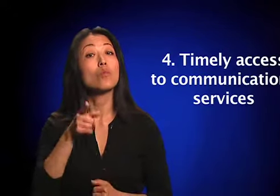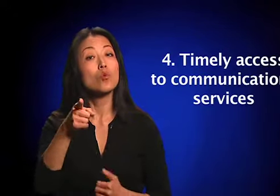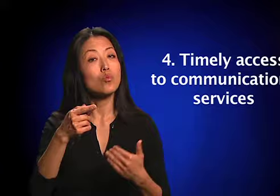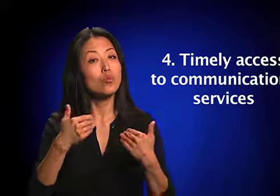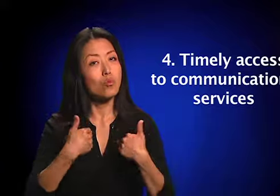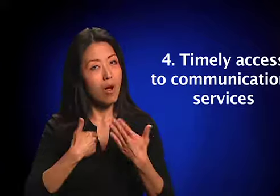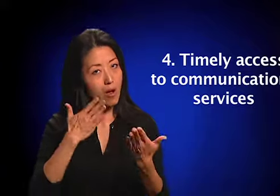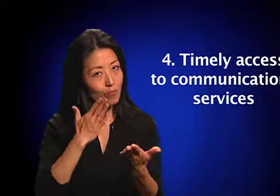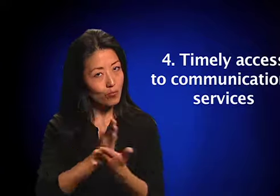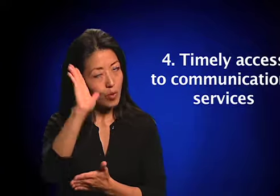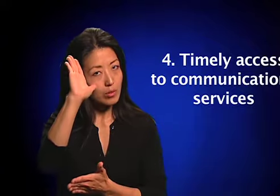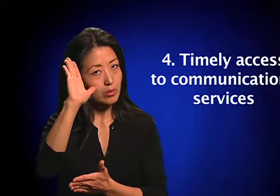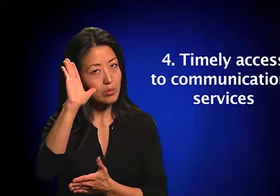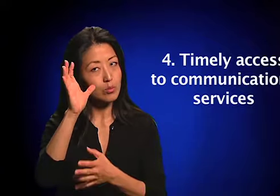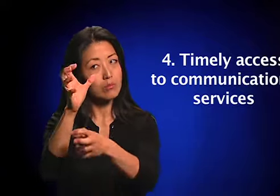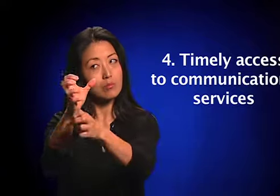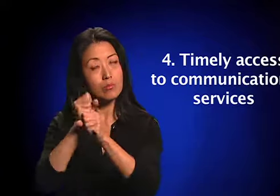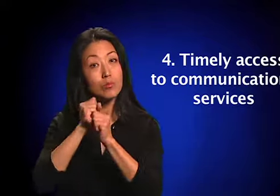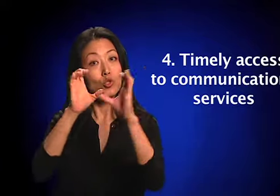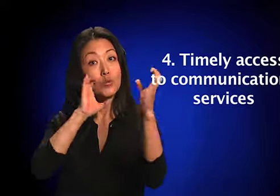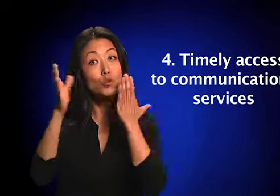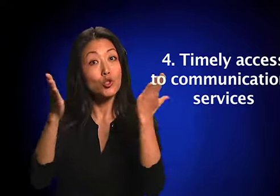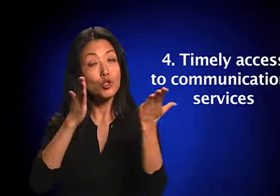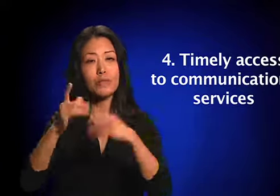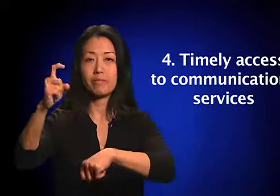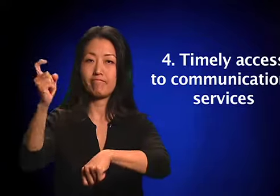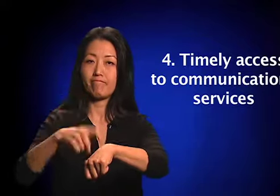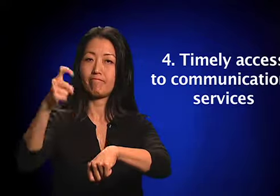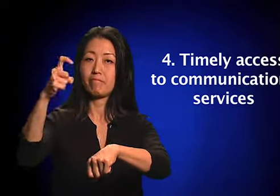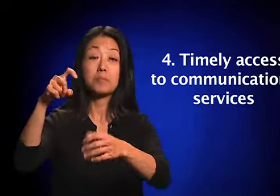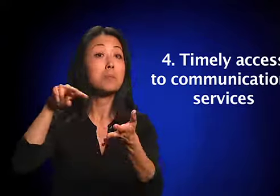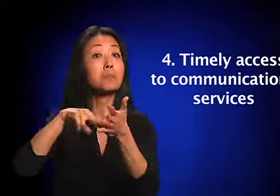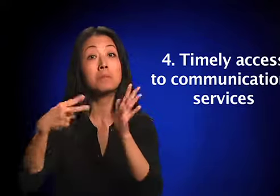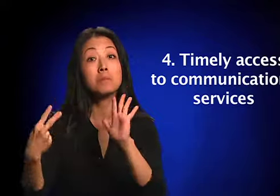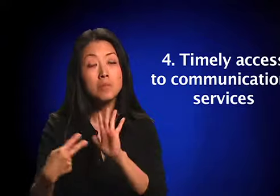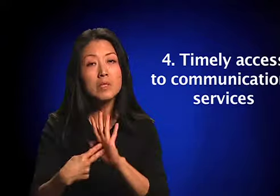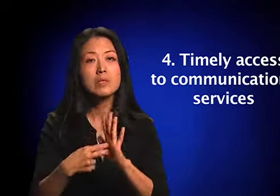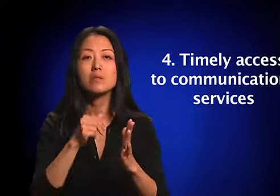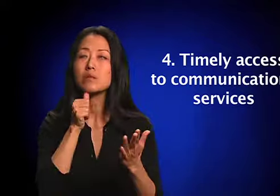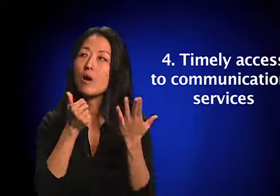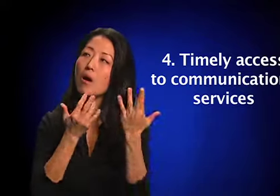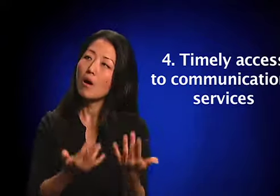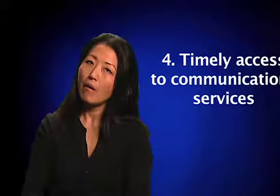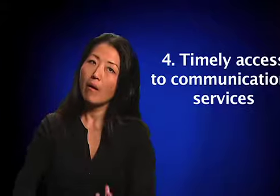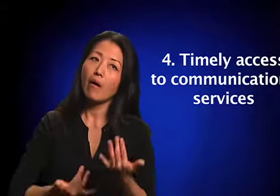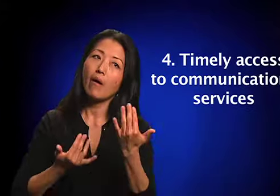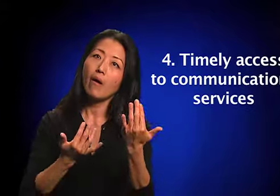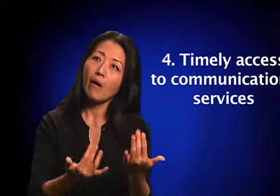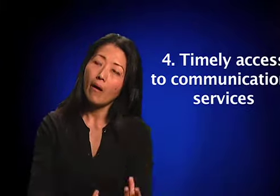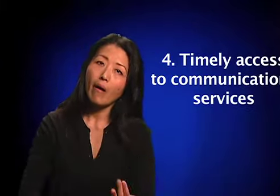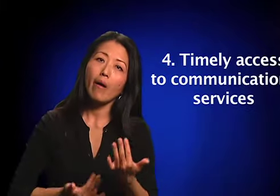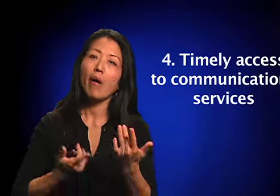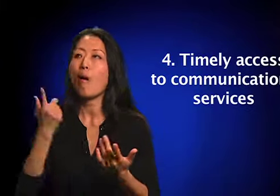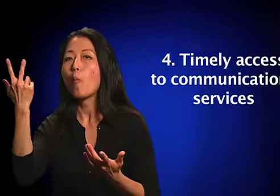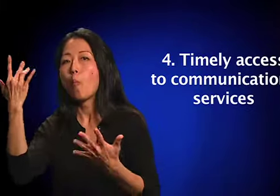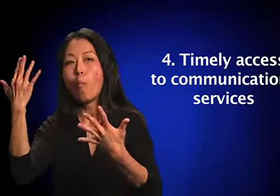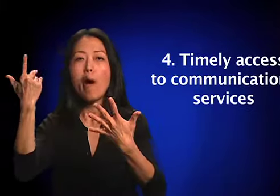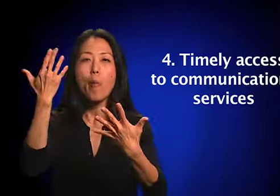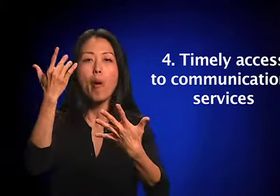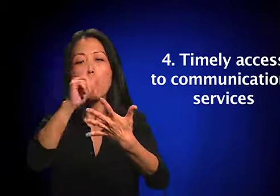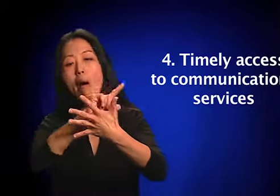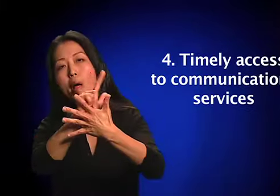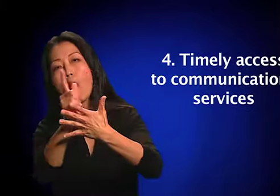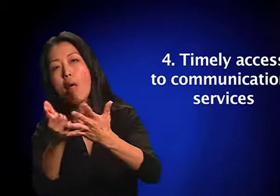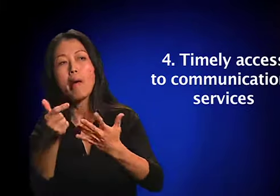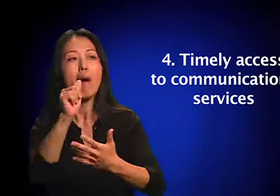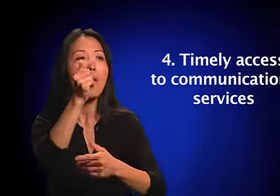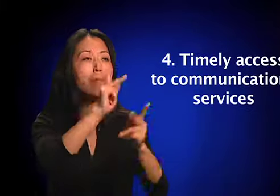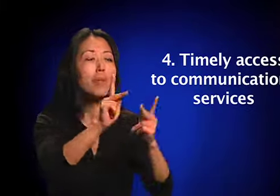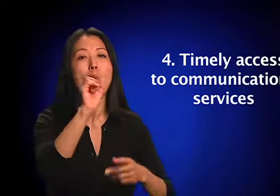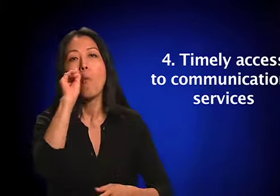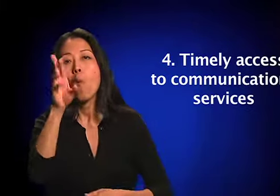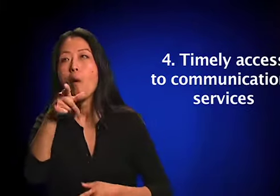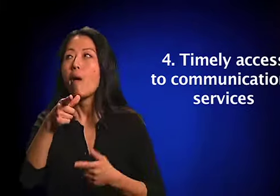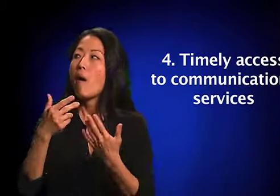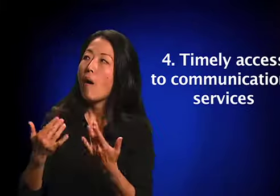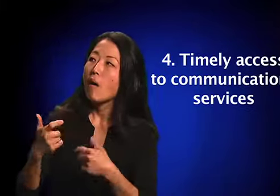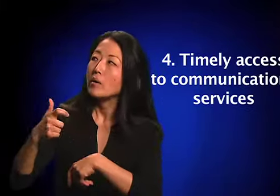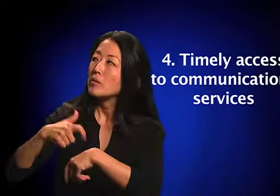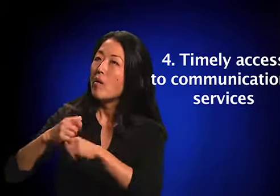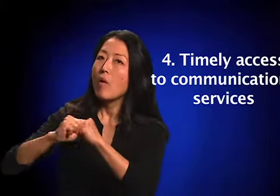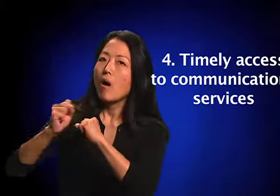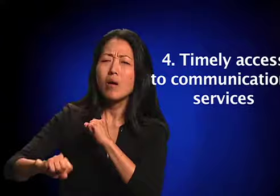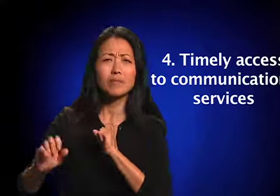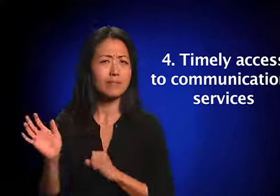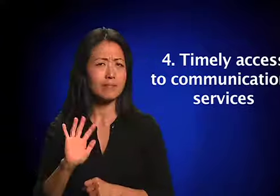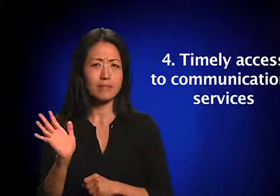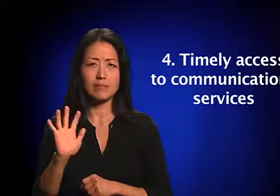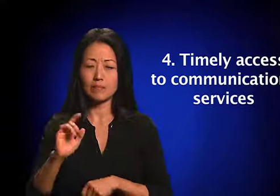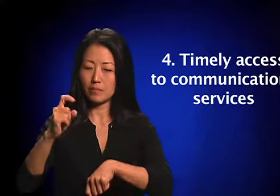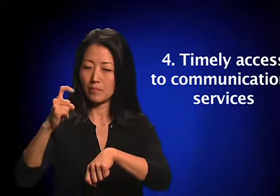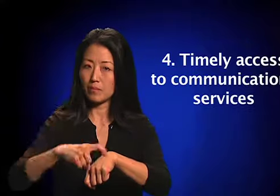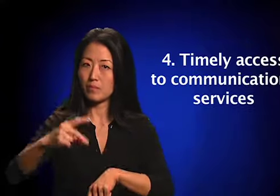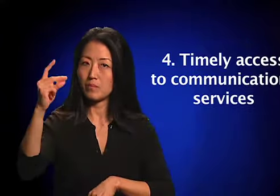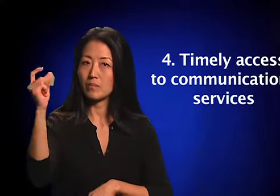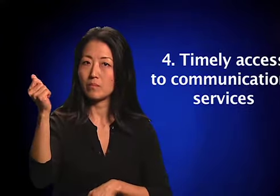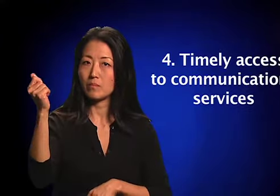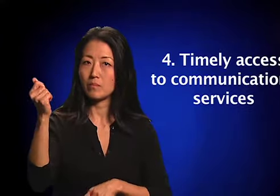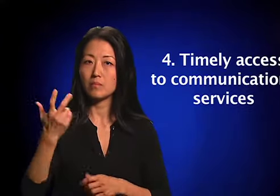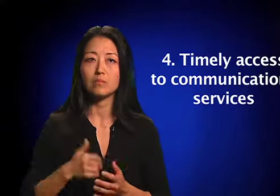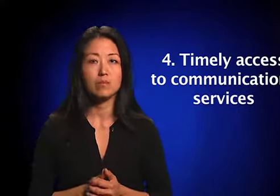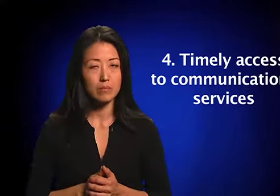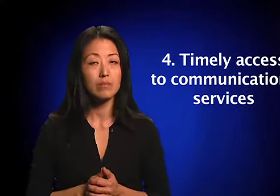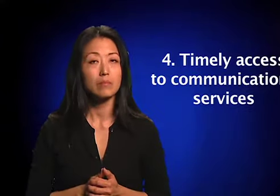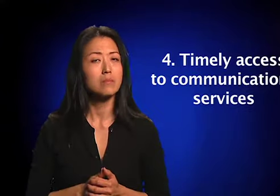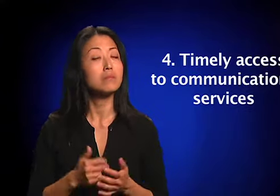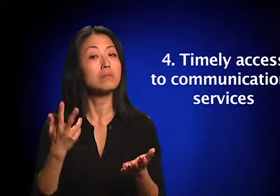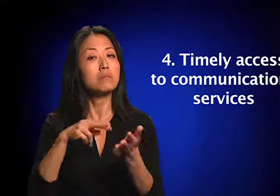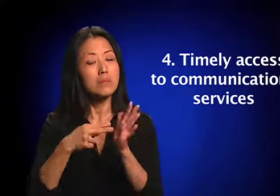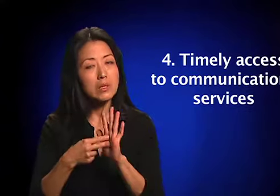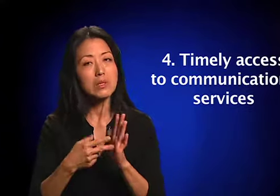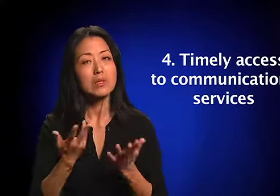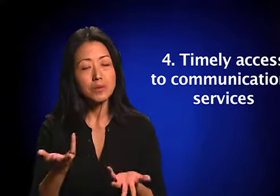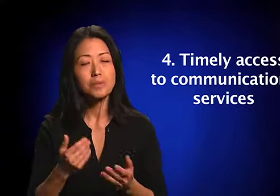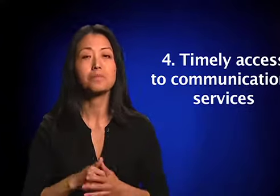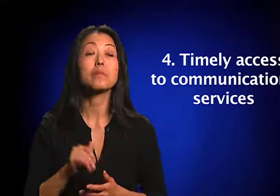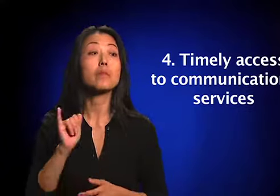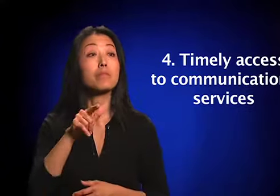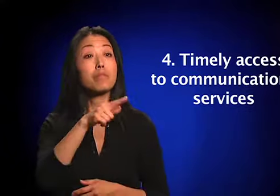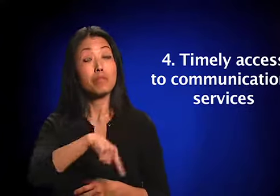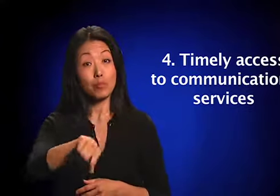Fourth, you have the right to have access to communications services in a timely fashion.